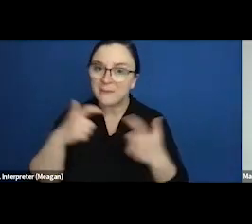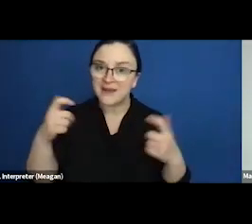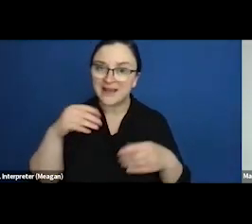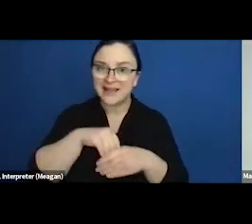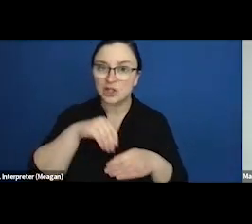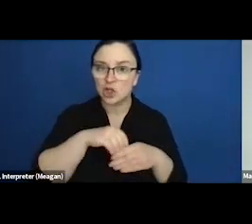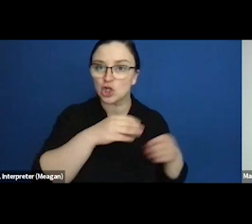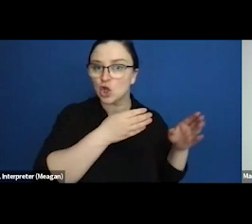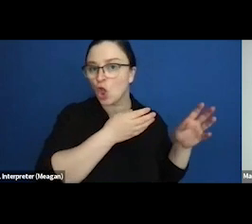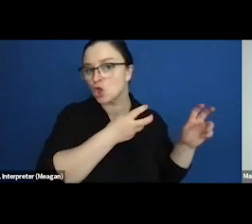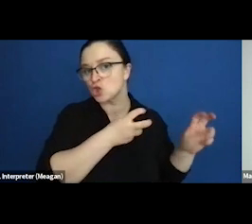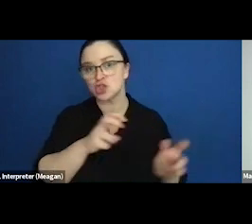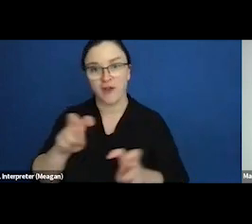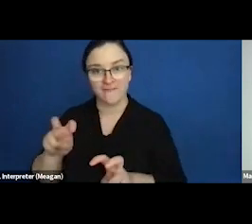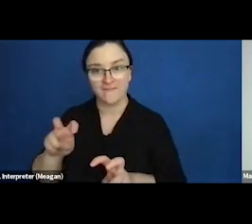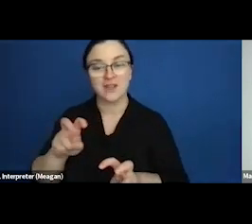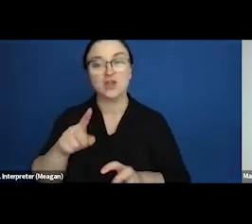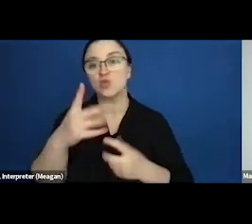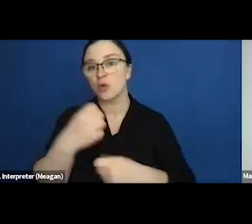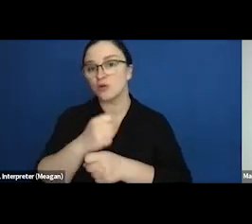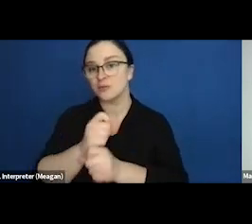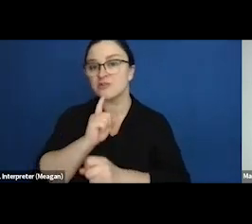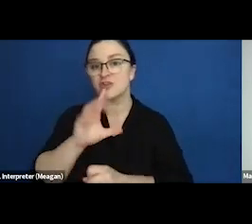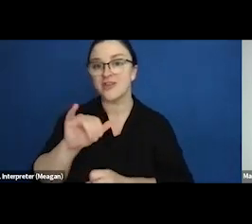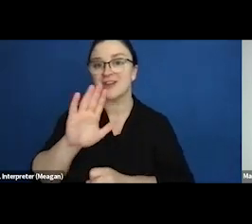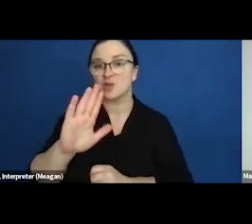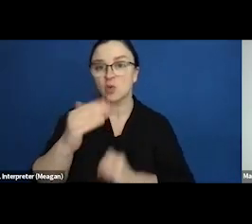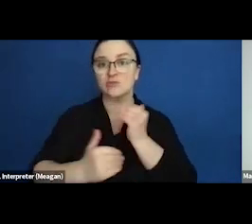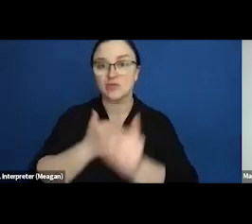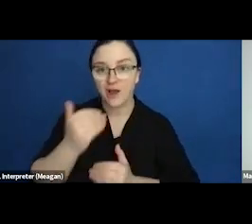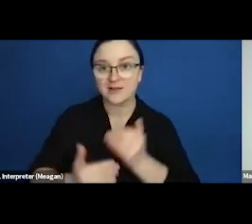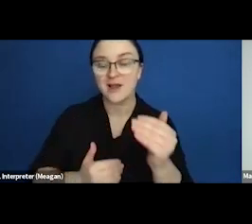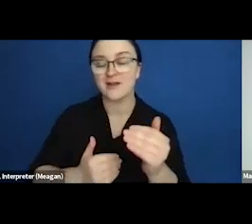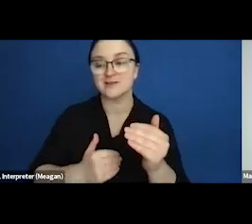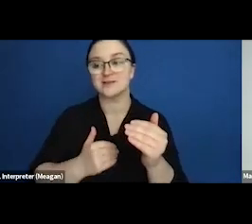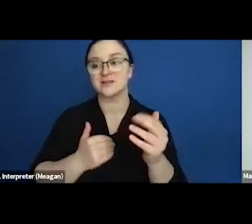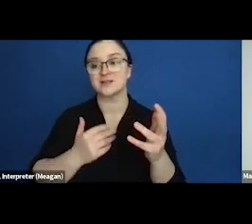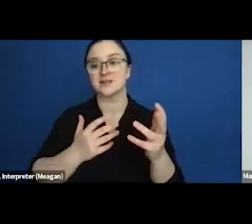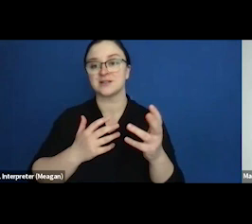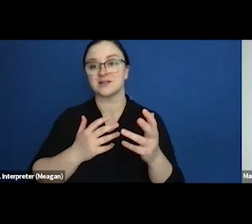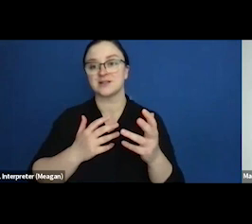to ensure that your process is in a... Your program processes